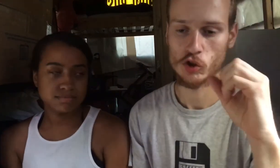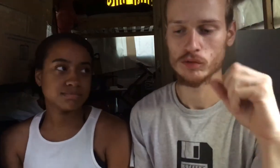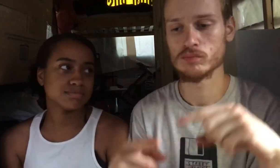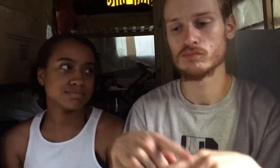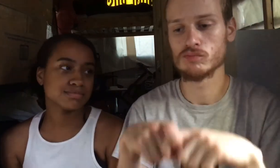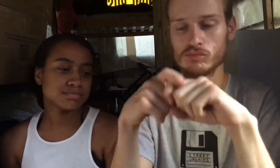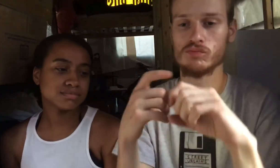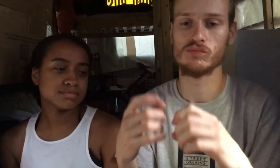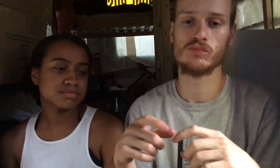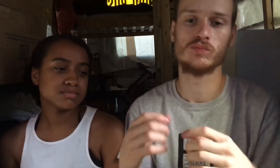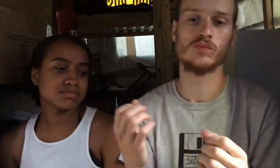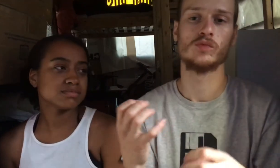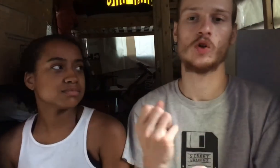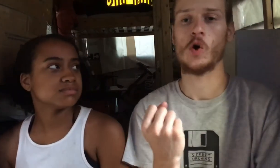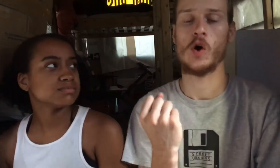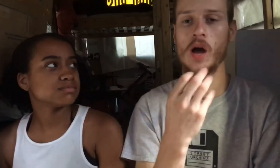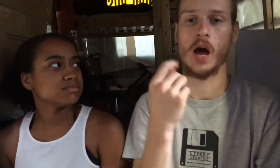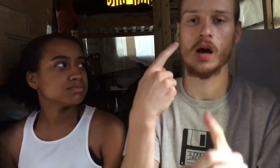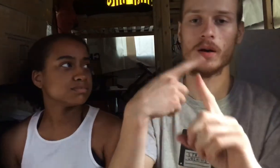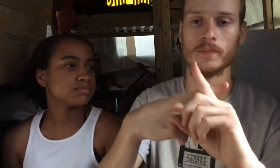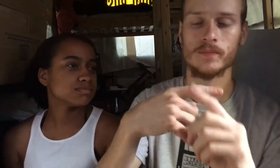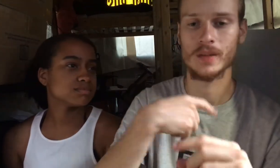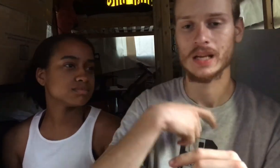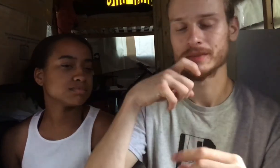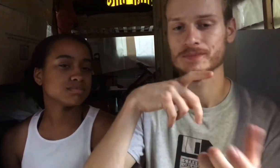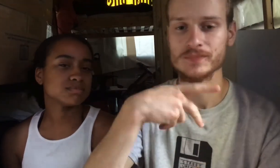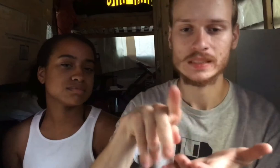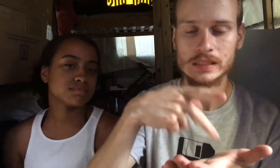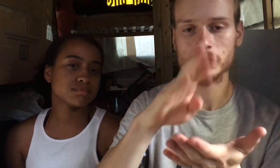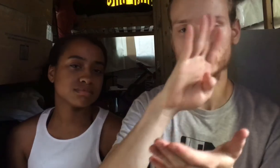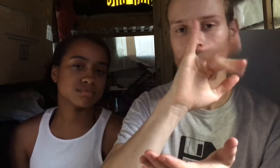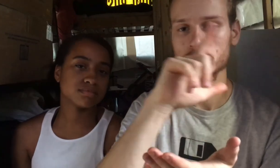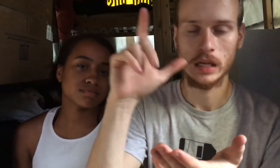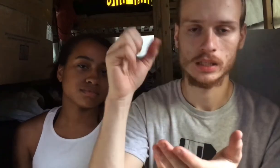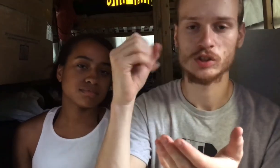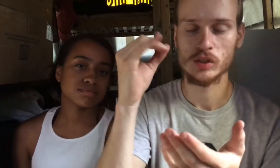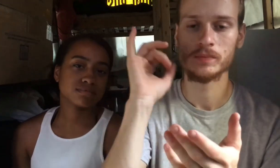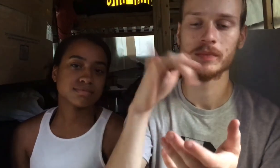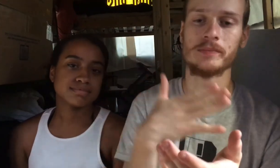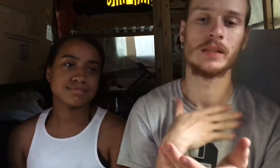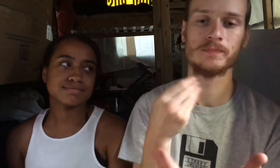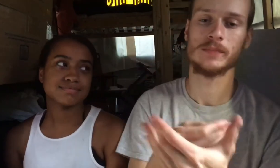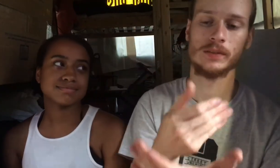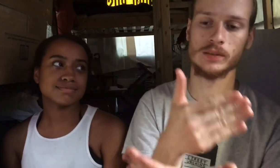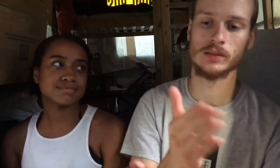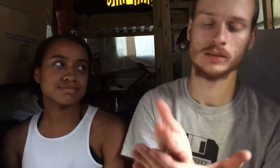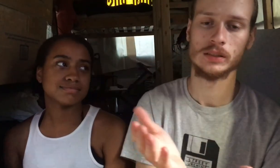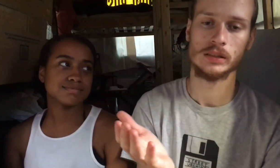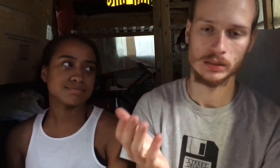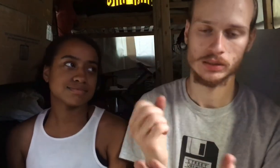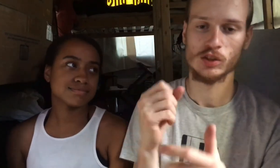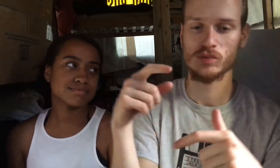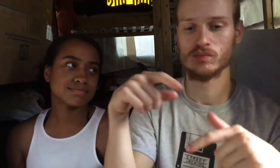So, we going to phase work for next week and plus i have to pay off the bills first Thats what my money budget.